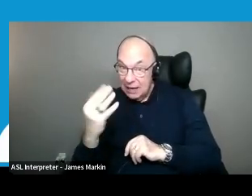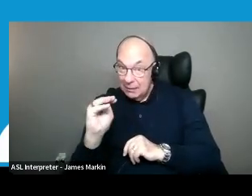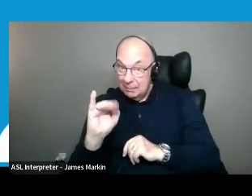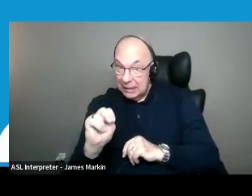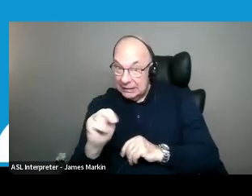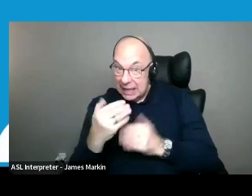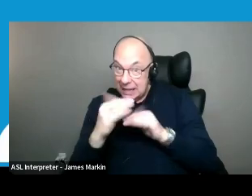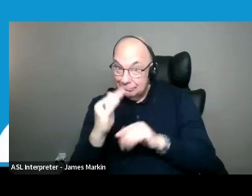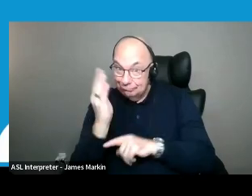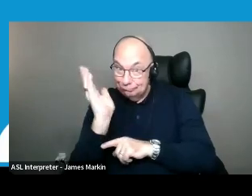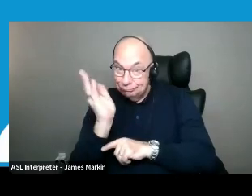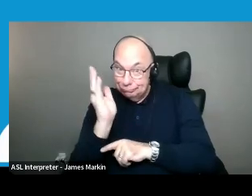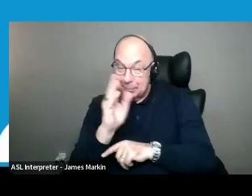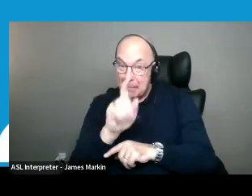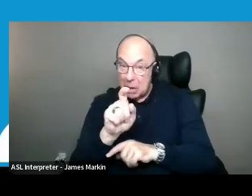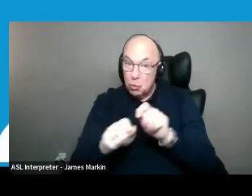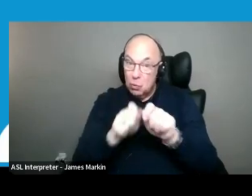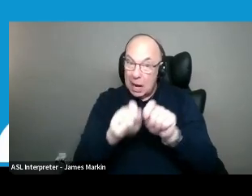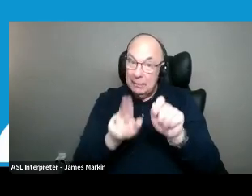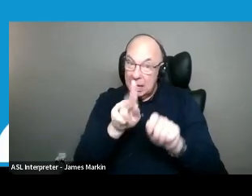Shannon Spencer (she/her): All of that fits within those 3-5 minutes.